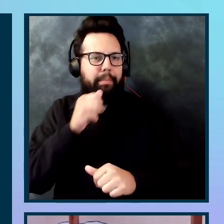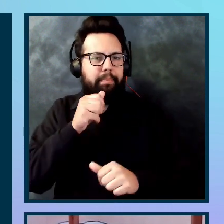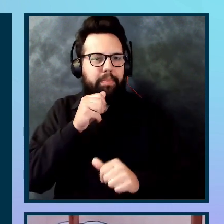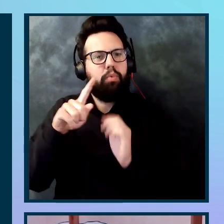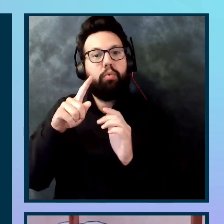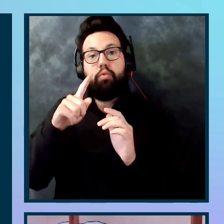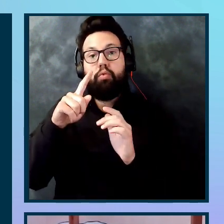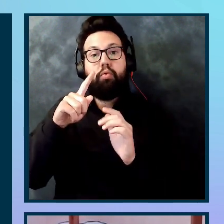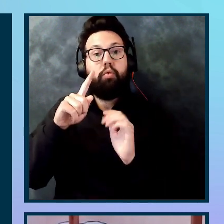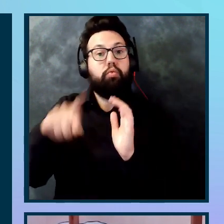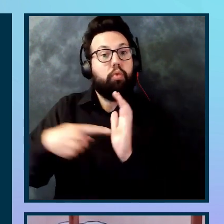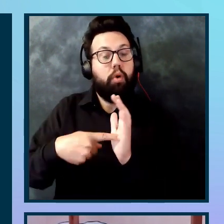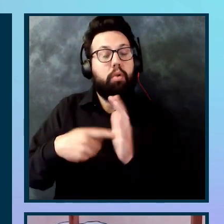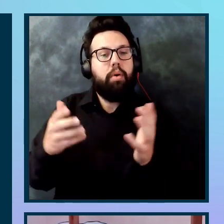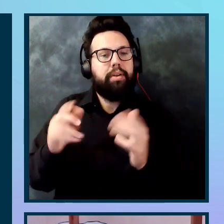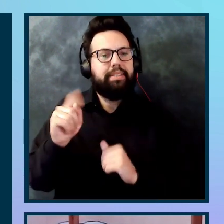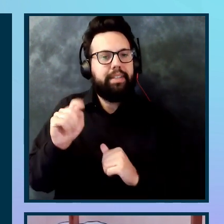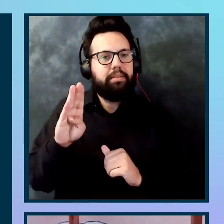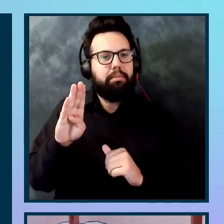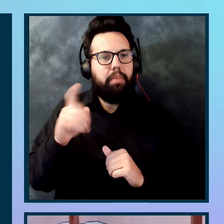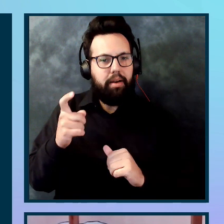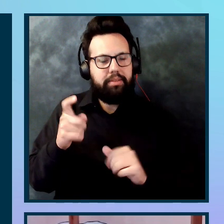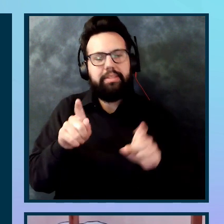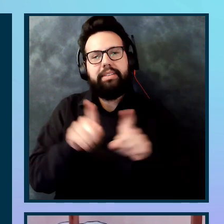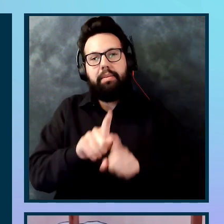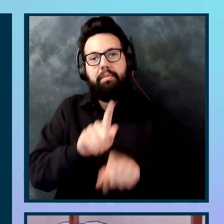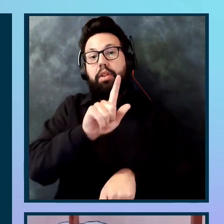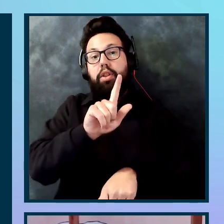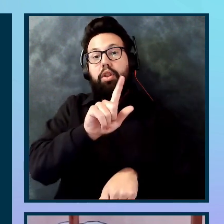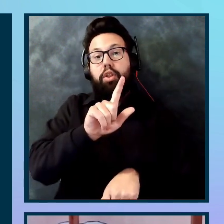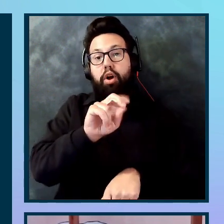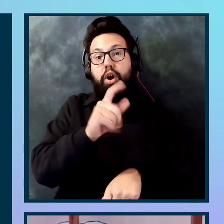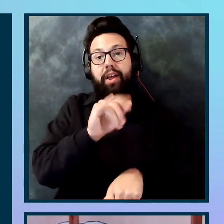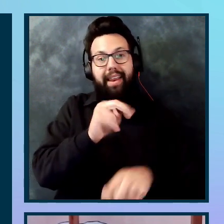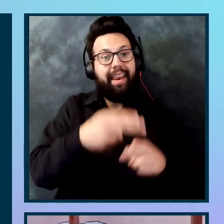For the LOG IN button, the name is Log in and the role is button, right?